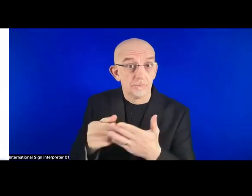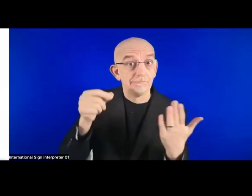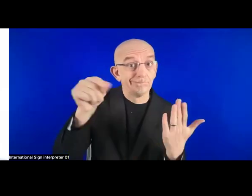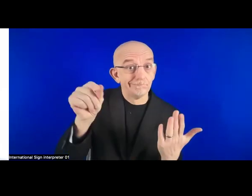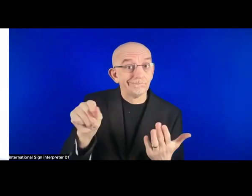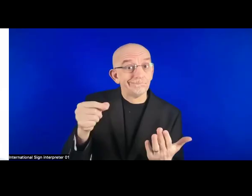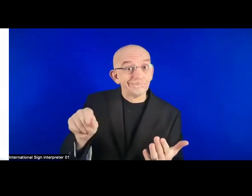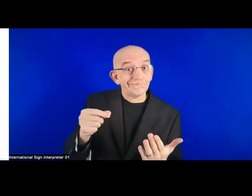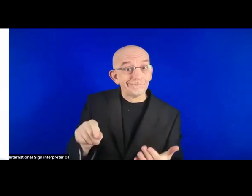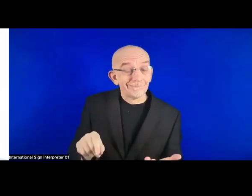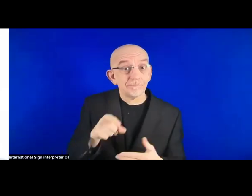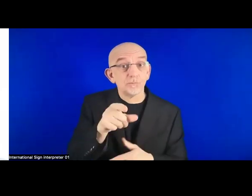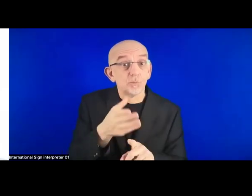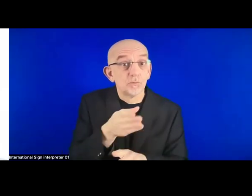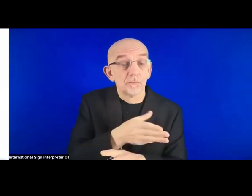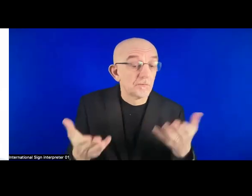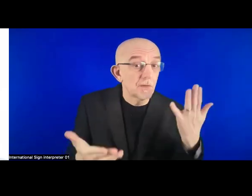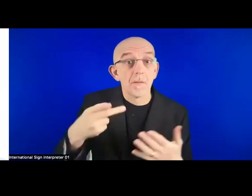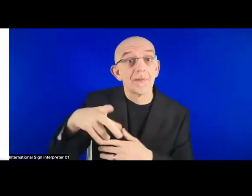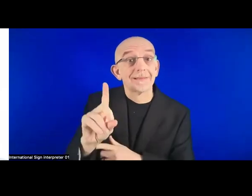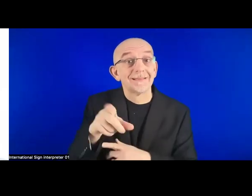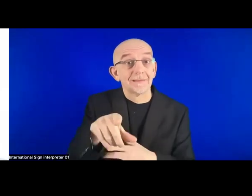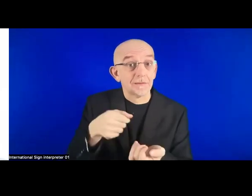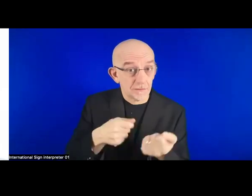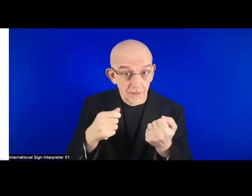proposed research that you want to undertake. That will take us at least until the